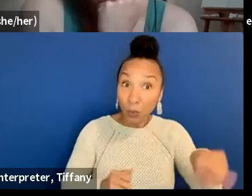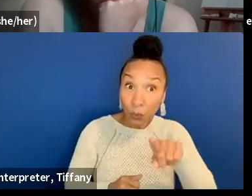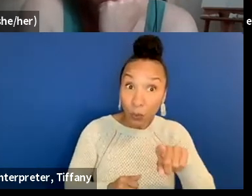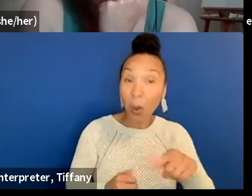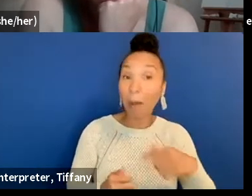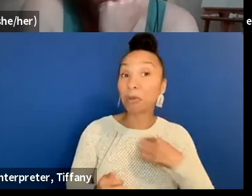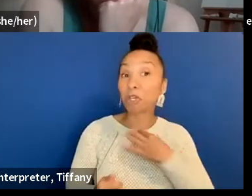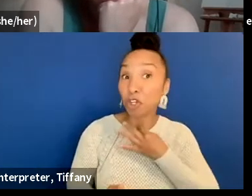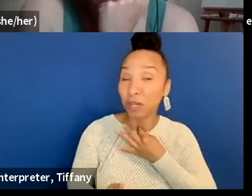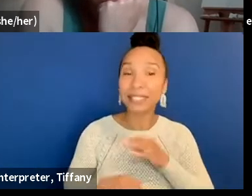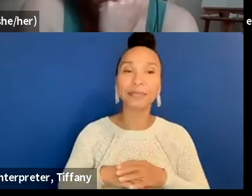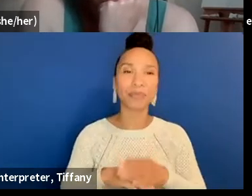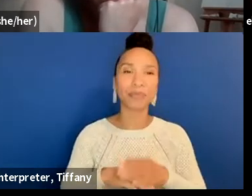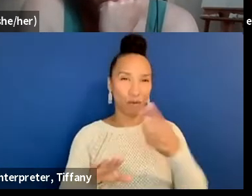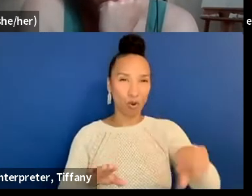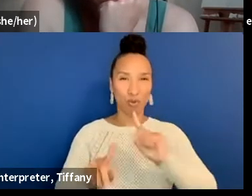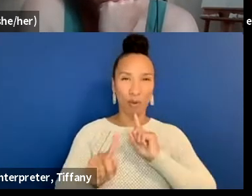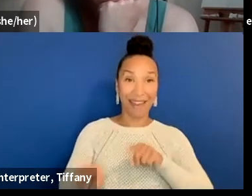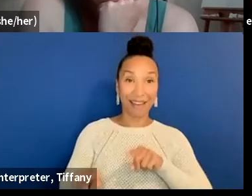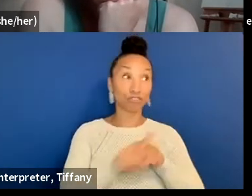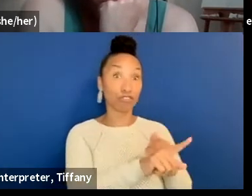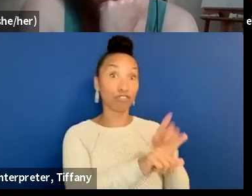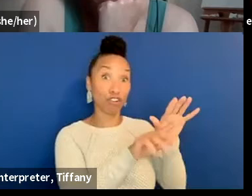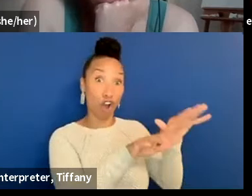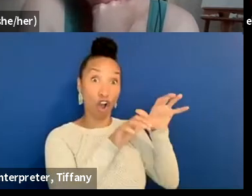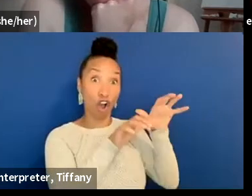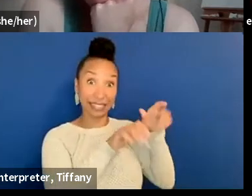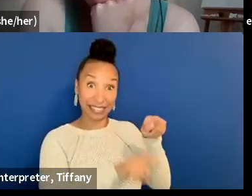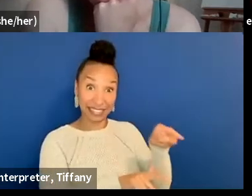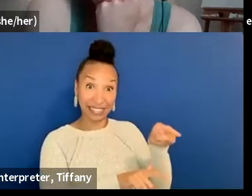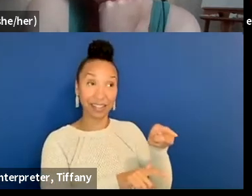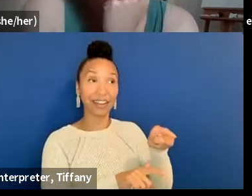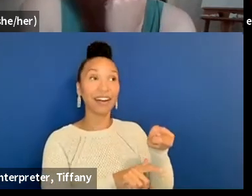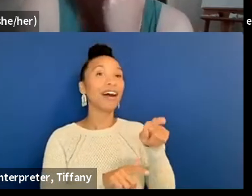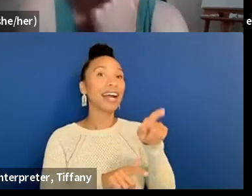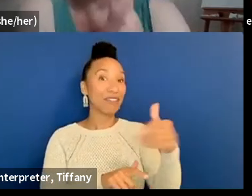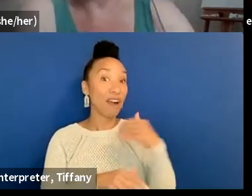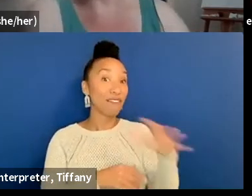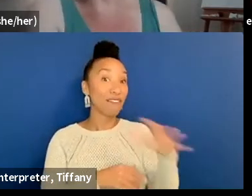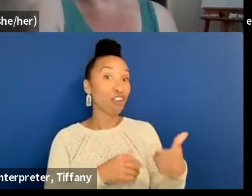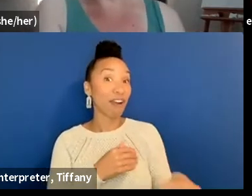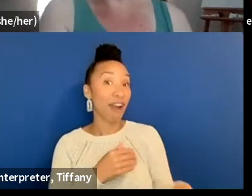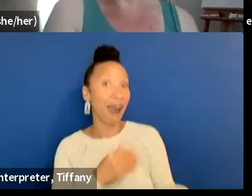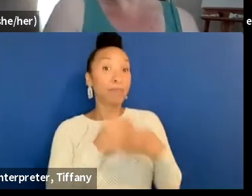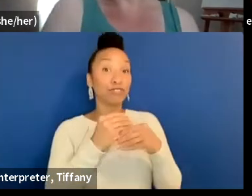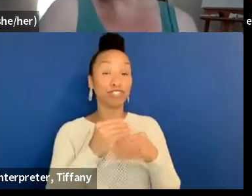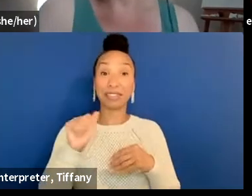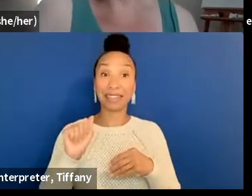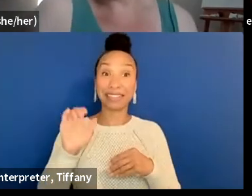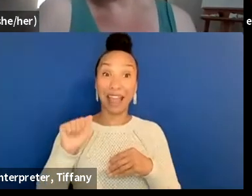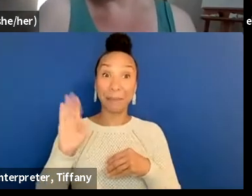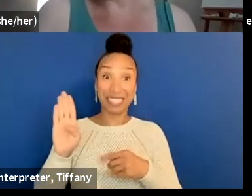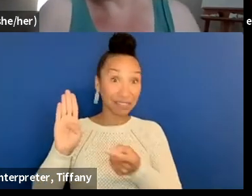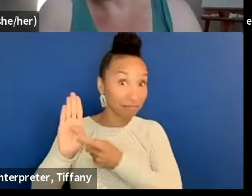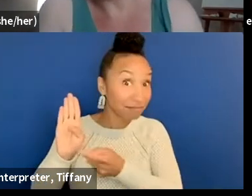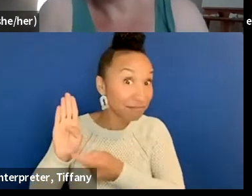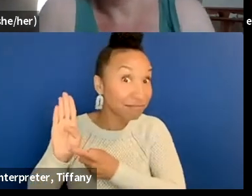Kirya Traber (she/her): use when we're chanting our abolitionist defunding the police chance all COPs are what give us some be words.